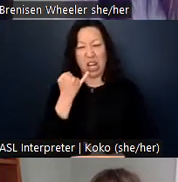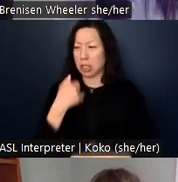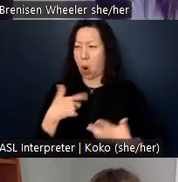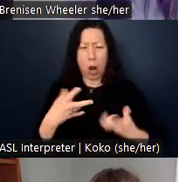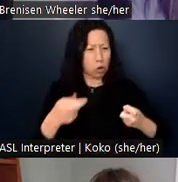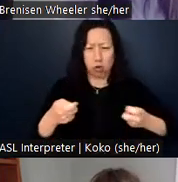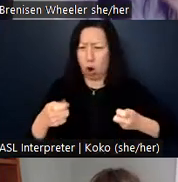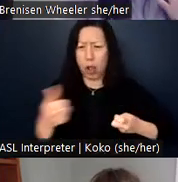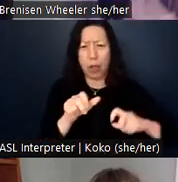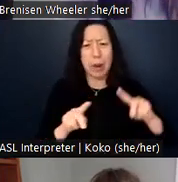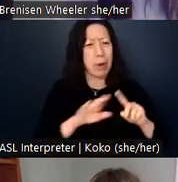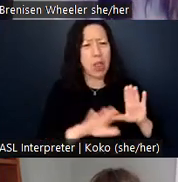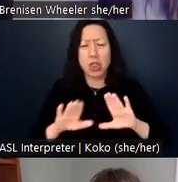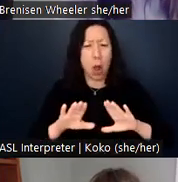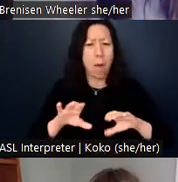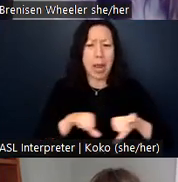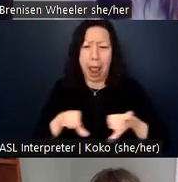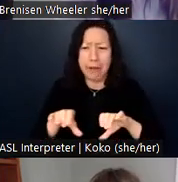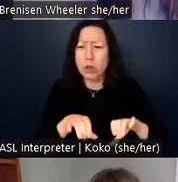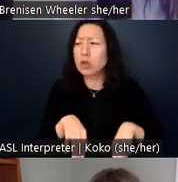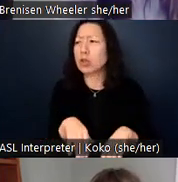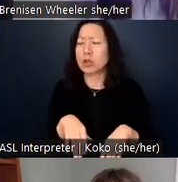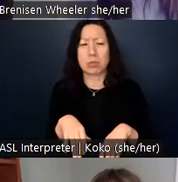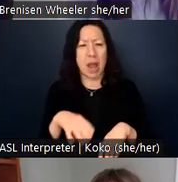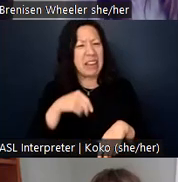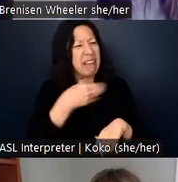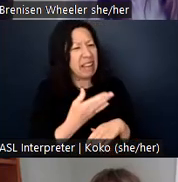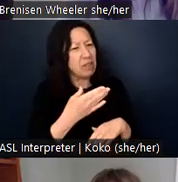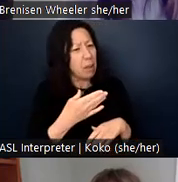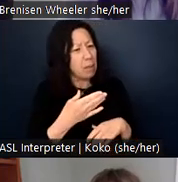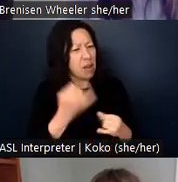12:31:30 Give them all tomatoes, and kind of dictate their life?